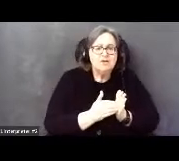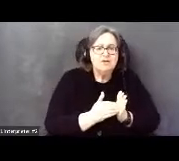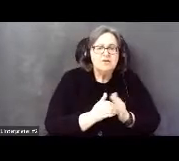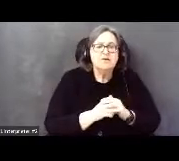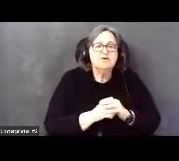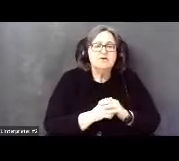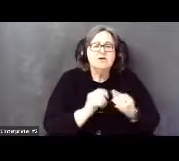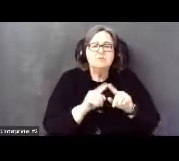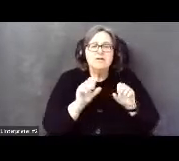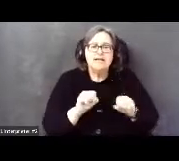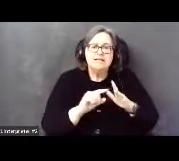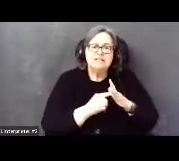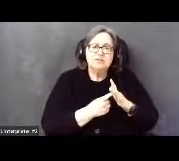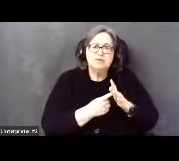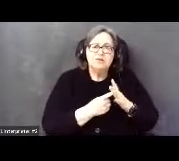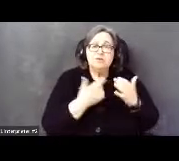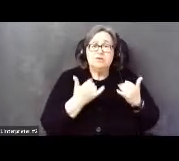some existing training tools and really